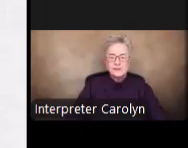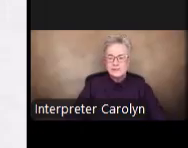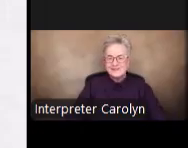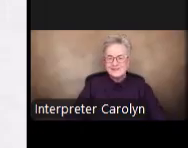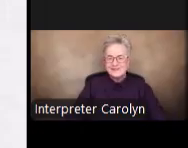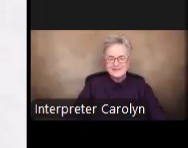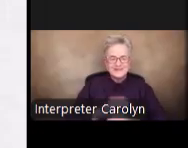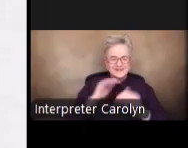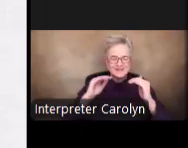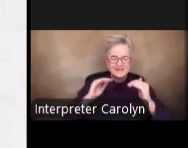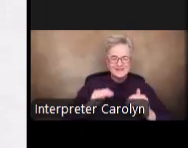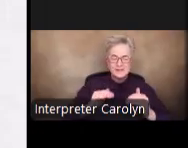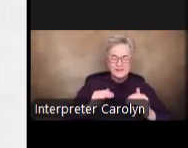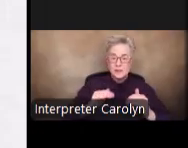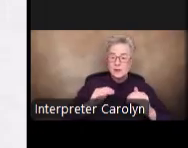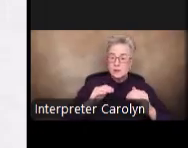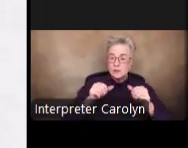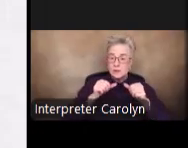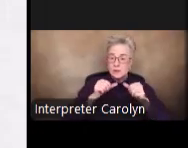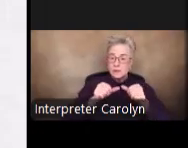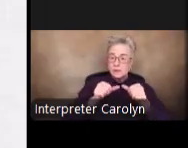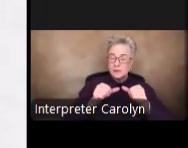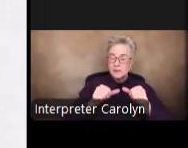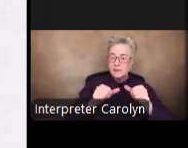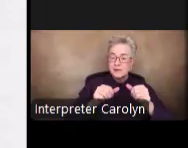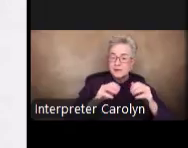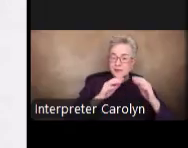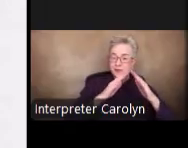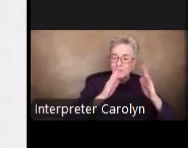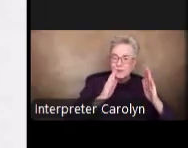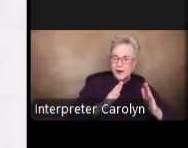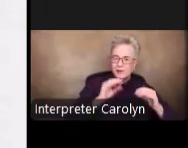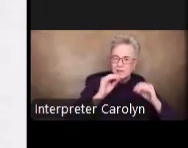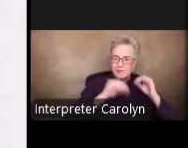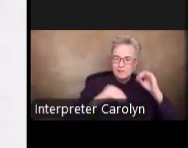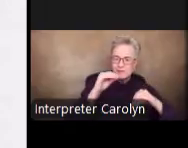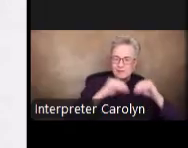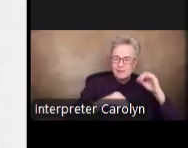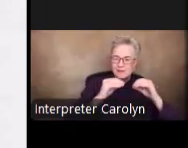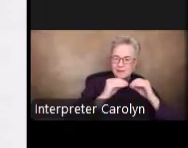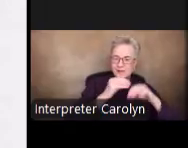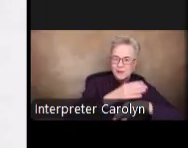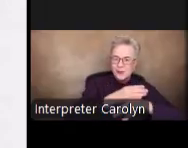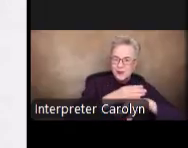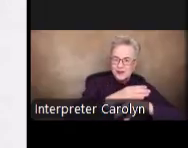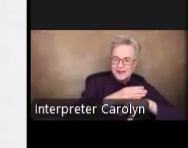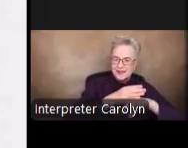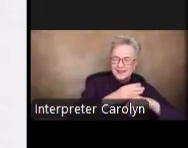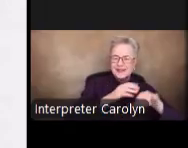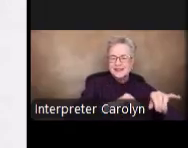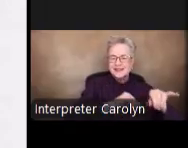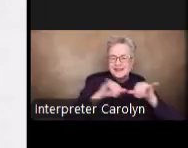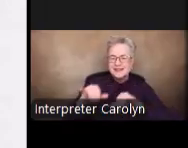As the framing continues, children add more lumber and building materials, meaning they add more communicative units to